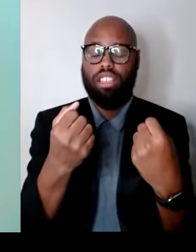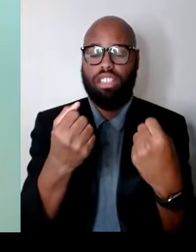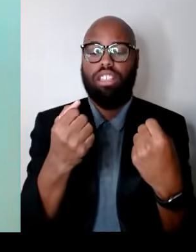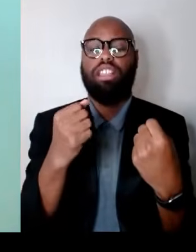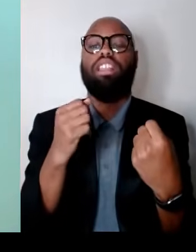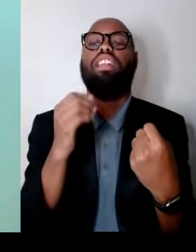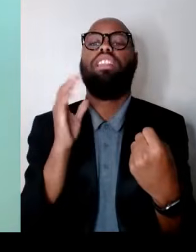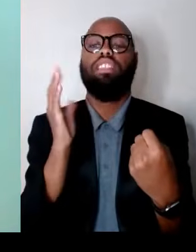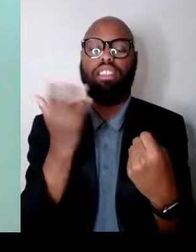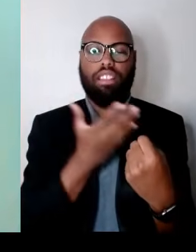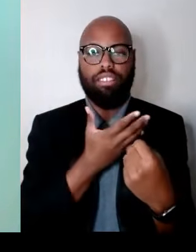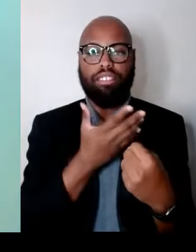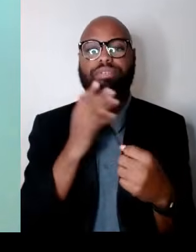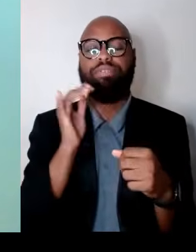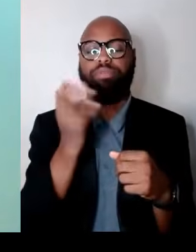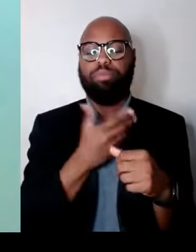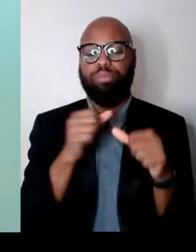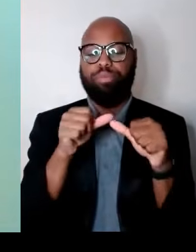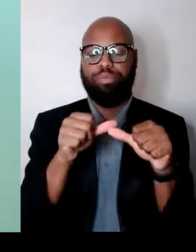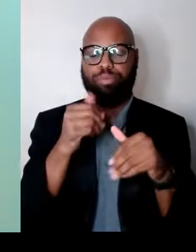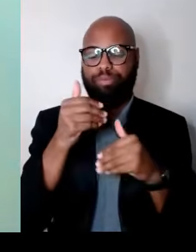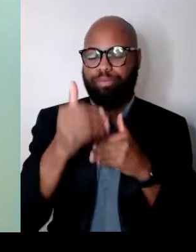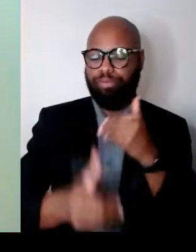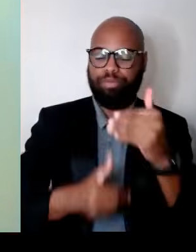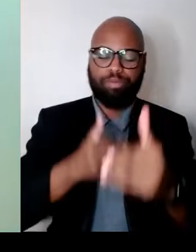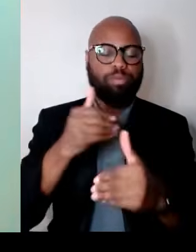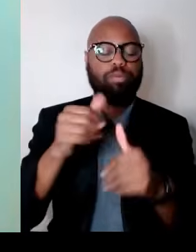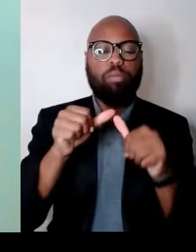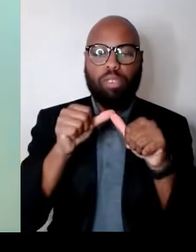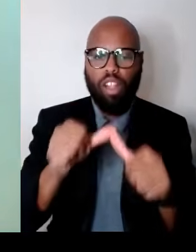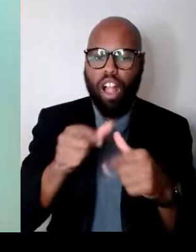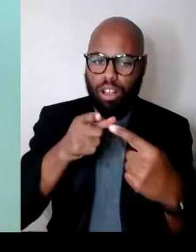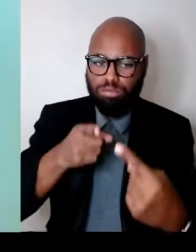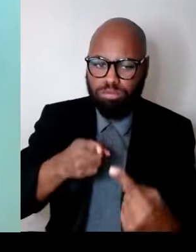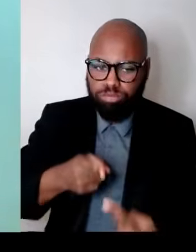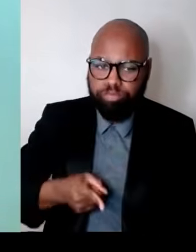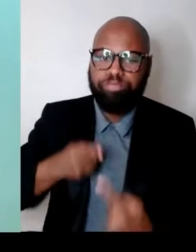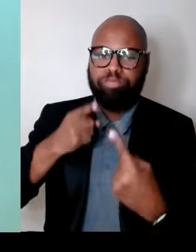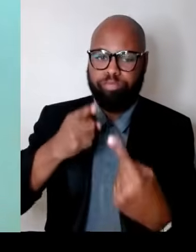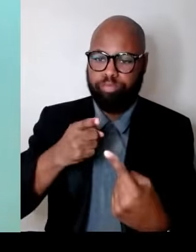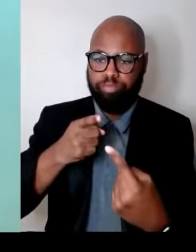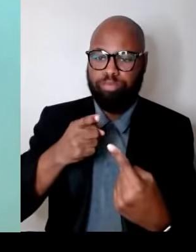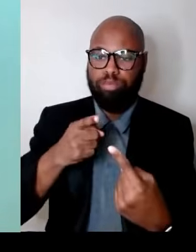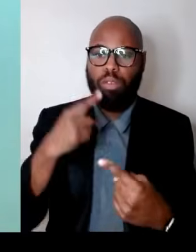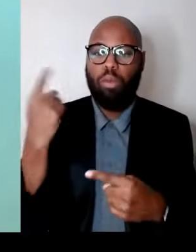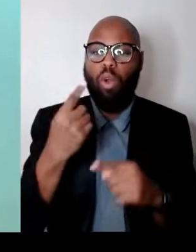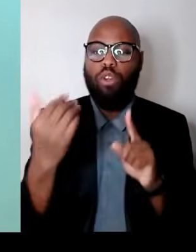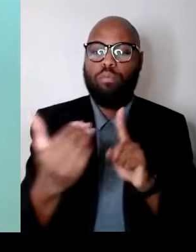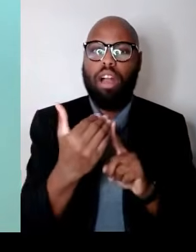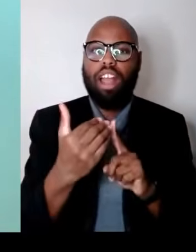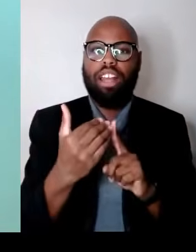It's a constant struggle. I'm always reminded when I say healing and balance is a constant struggle.